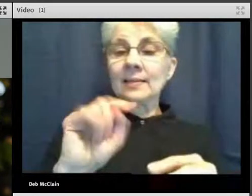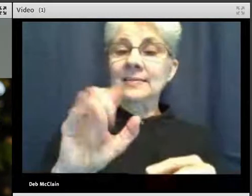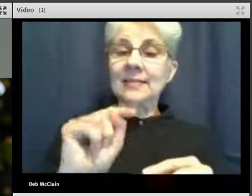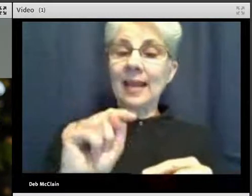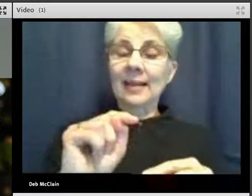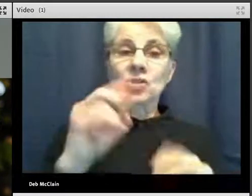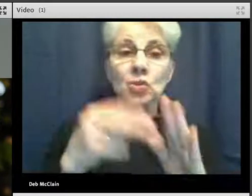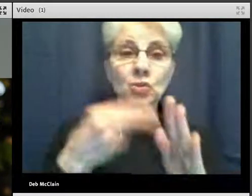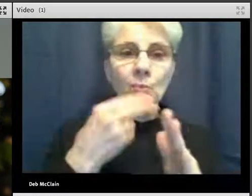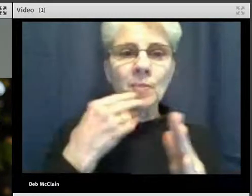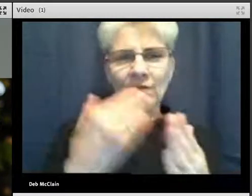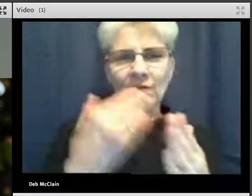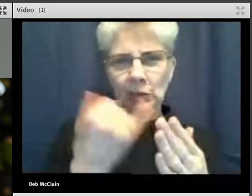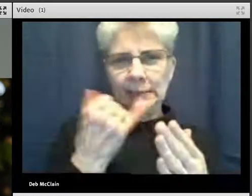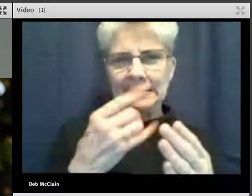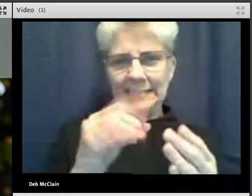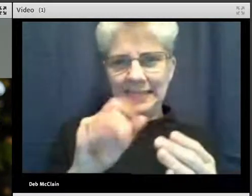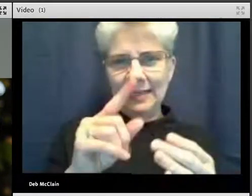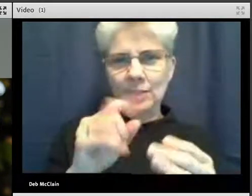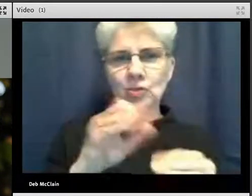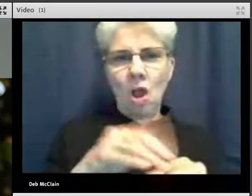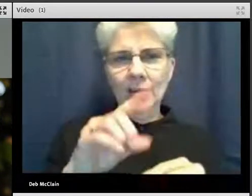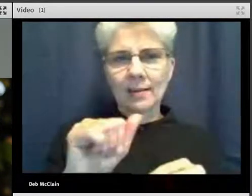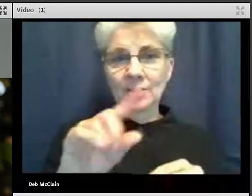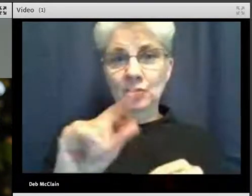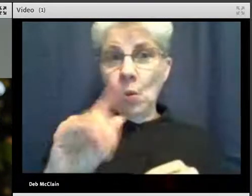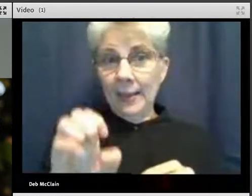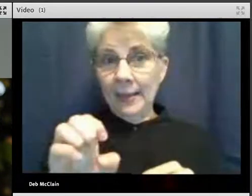They often have some really good deals on Adobe products.